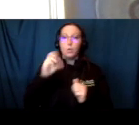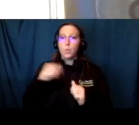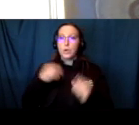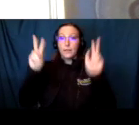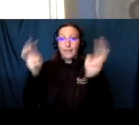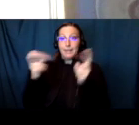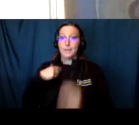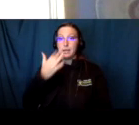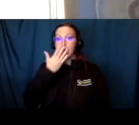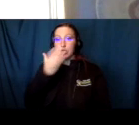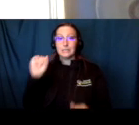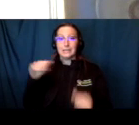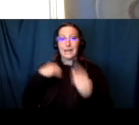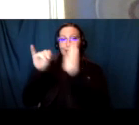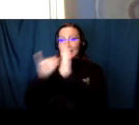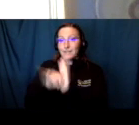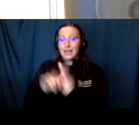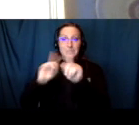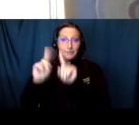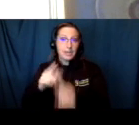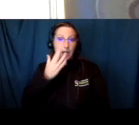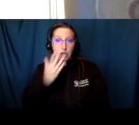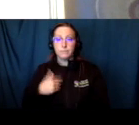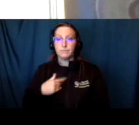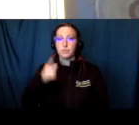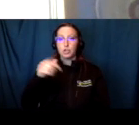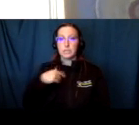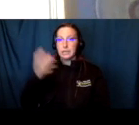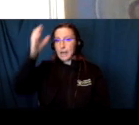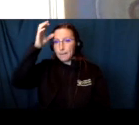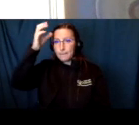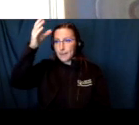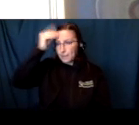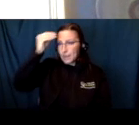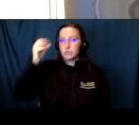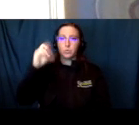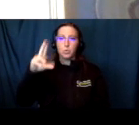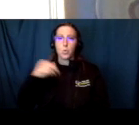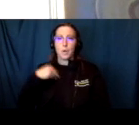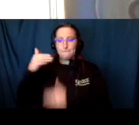could identify colors. You could do comprehension or processing or auditory memory games with them,